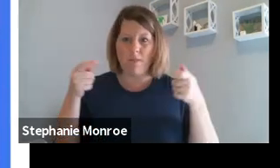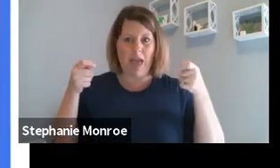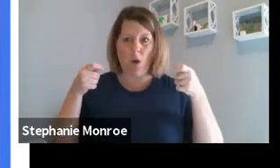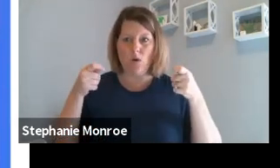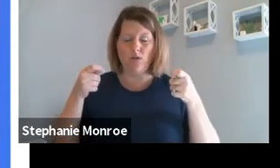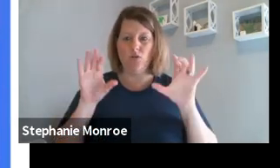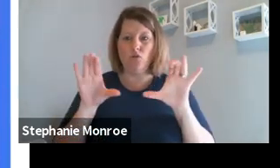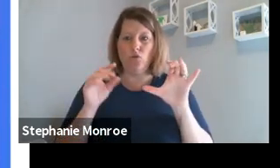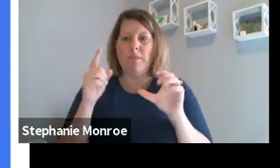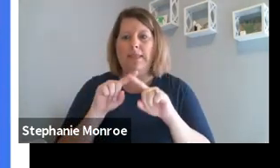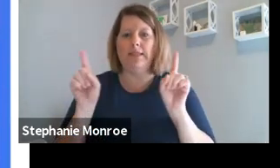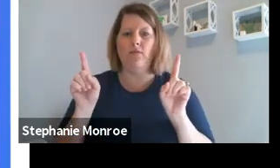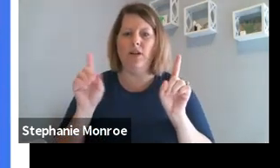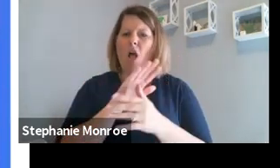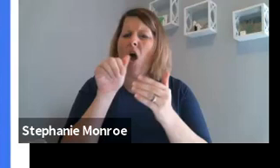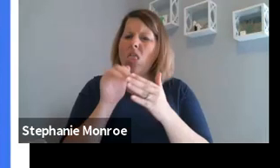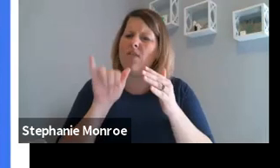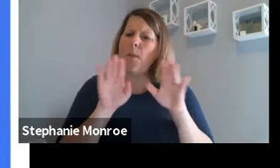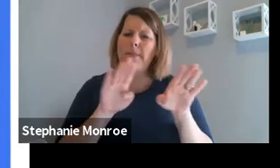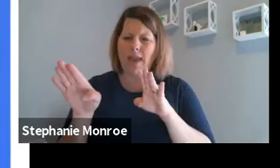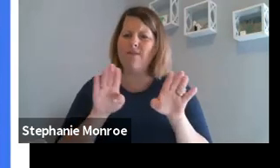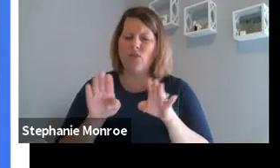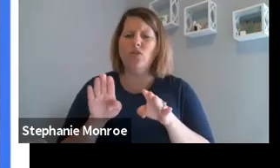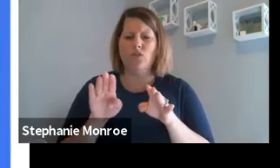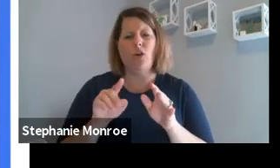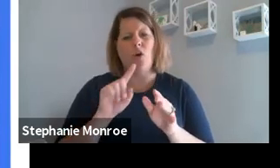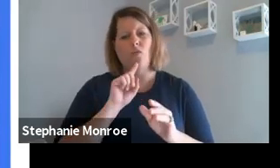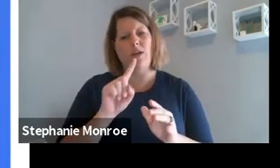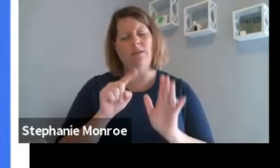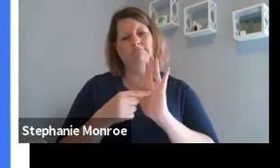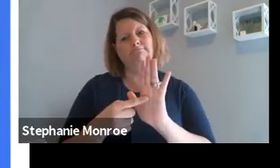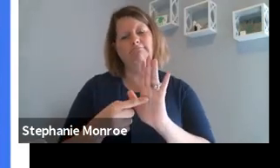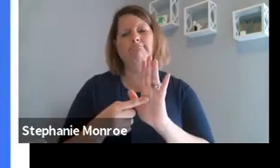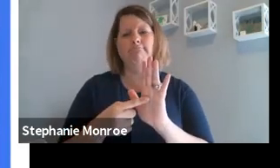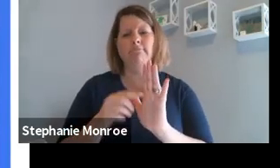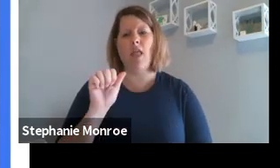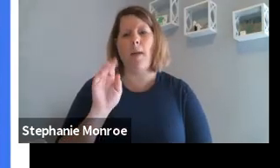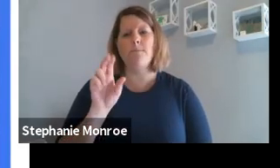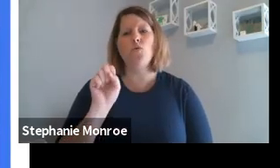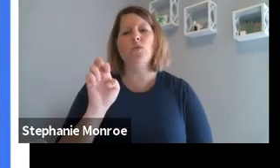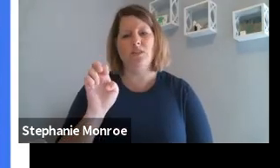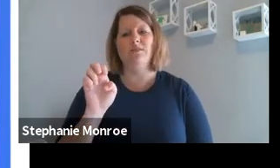All of those behaviors are definitely signs of abuse relationships, and they should not be overlooked.